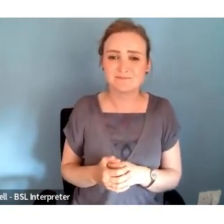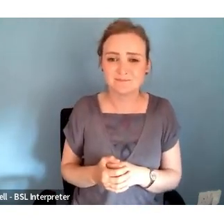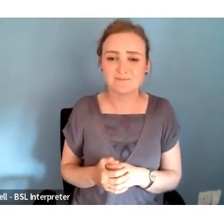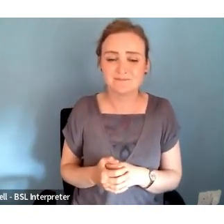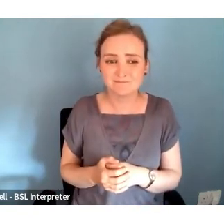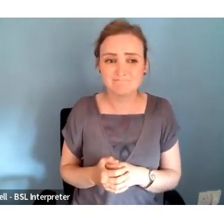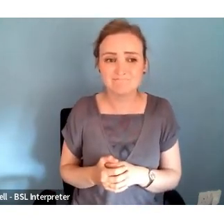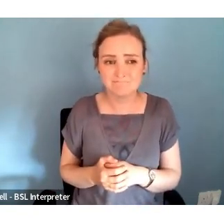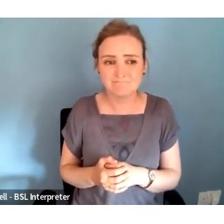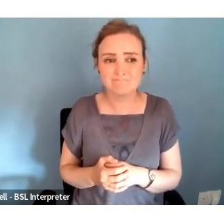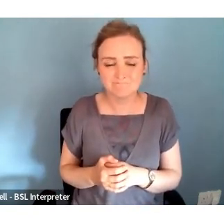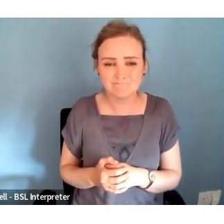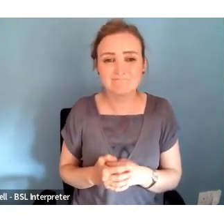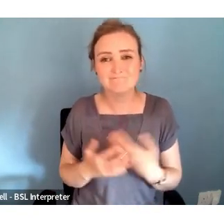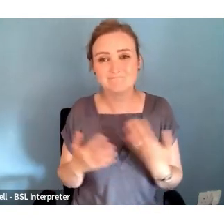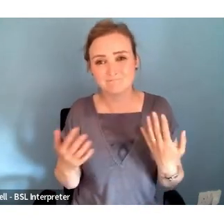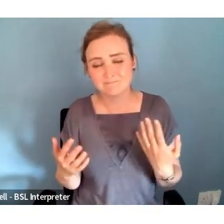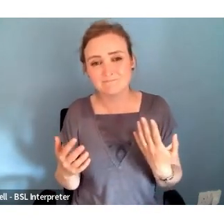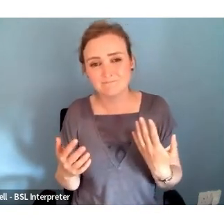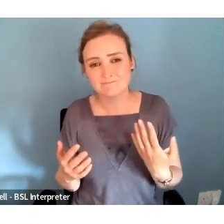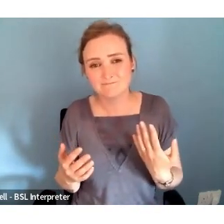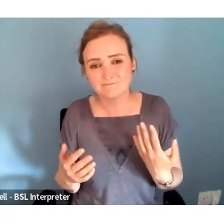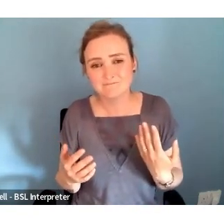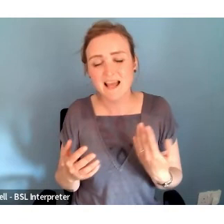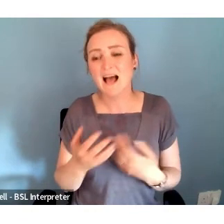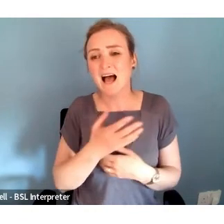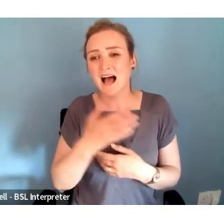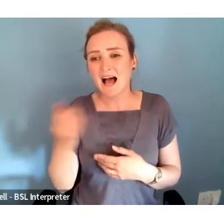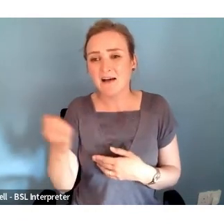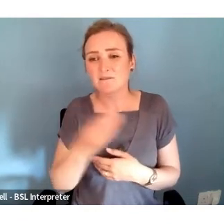who run it know issues need to be improved.